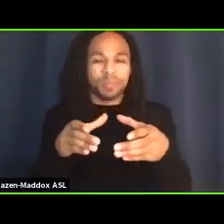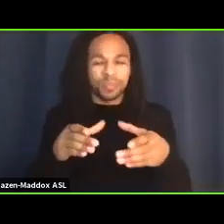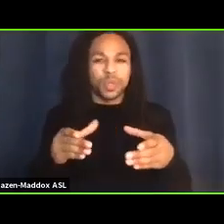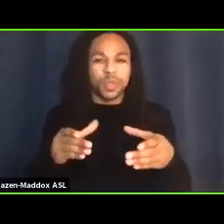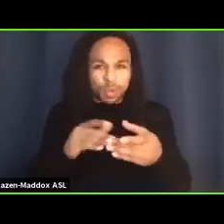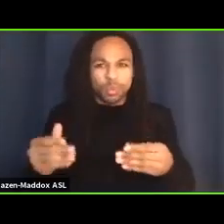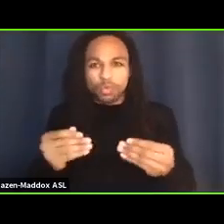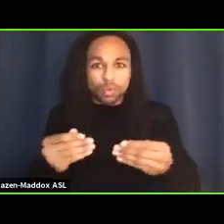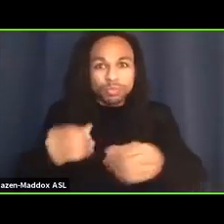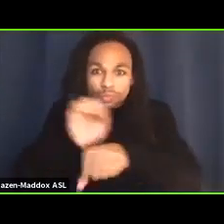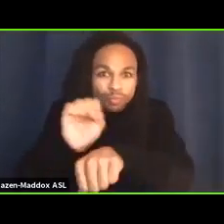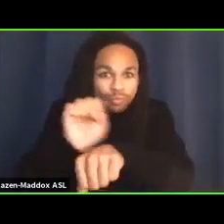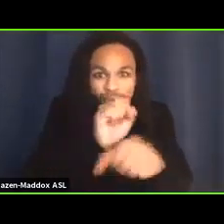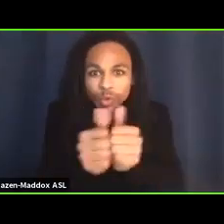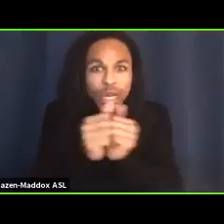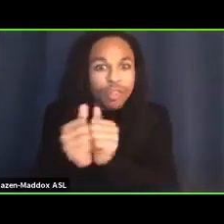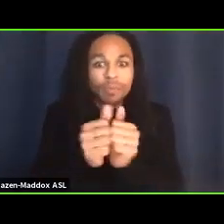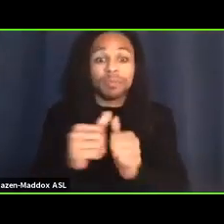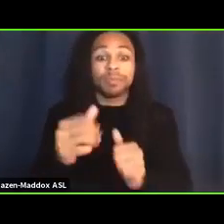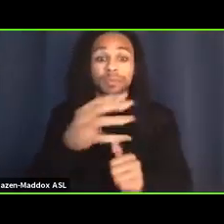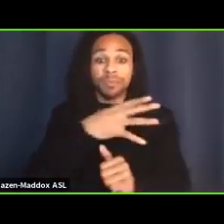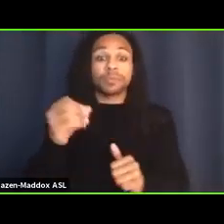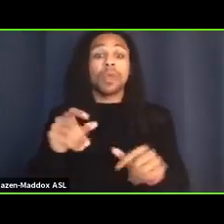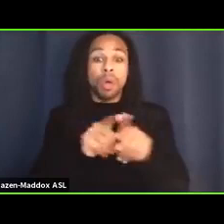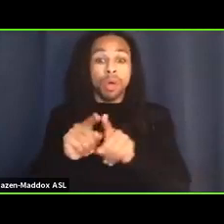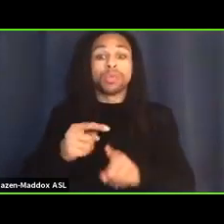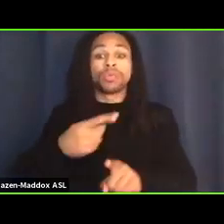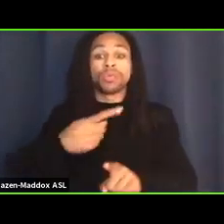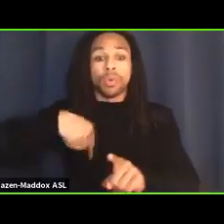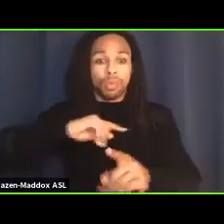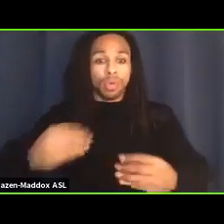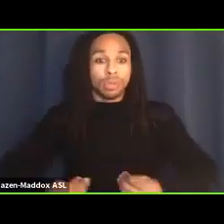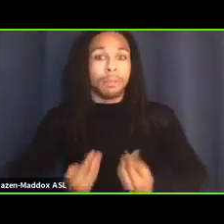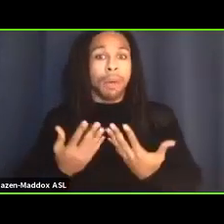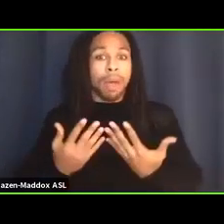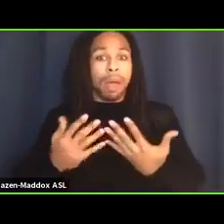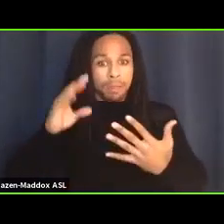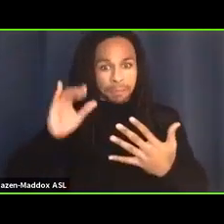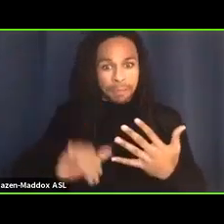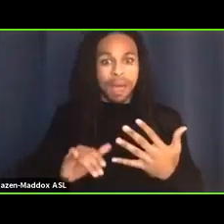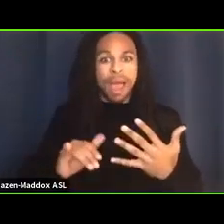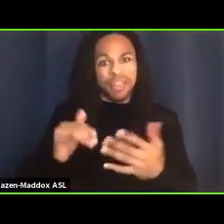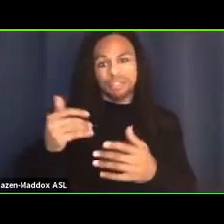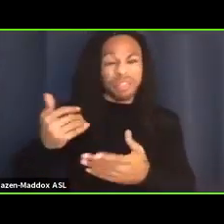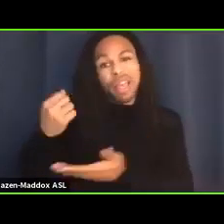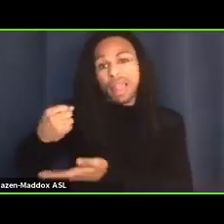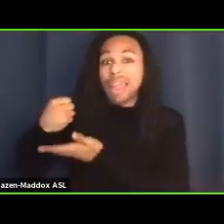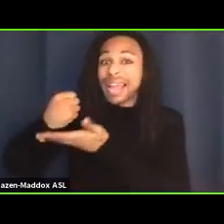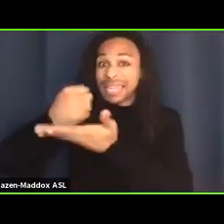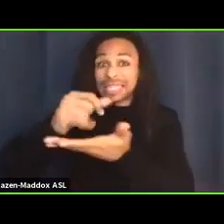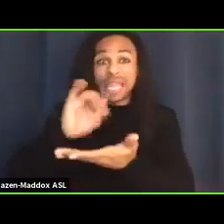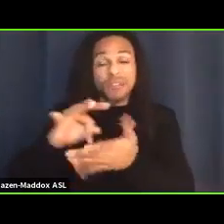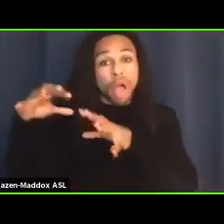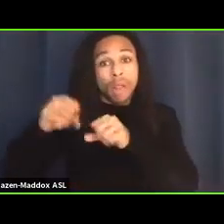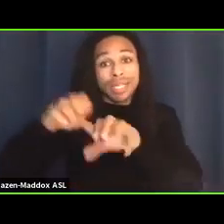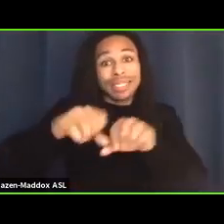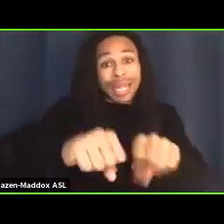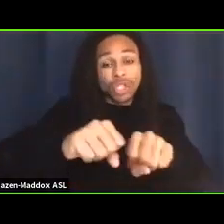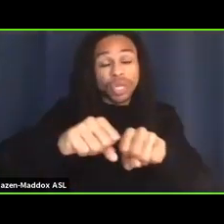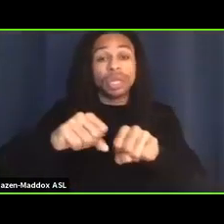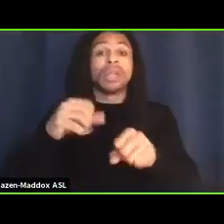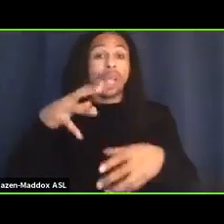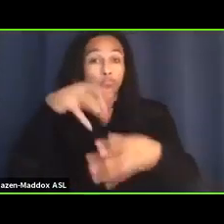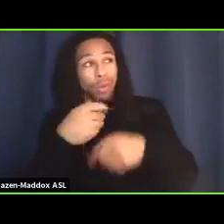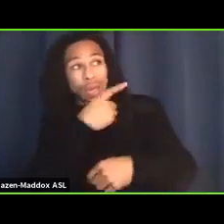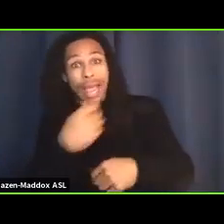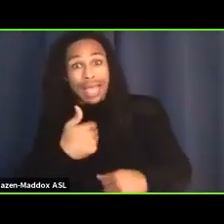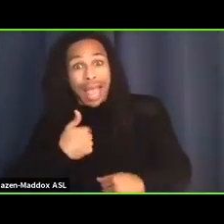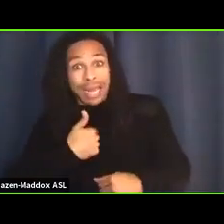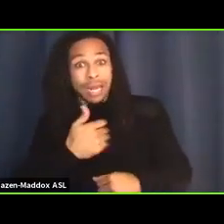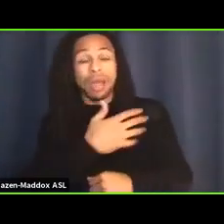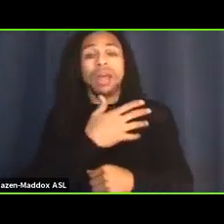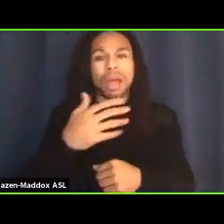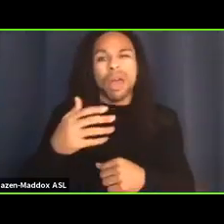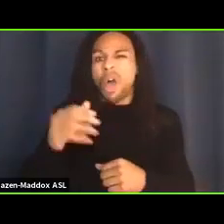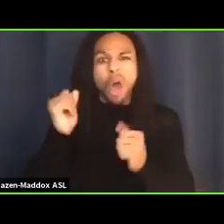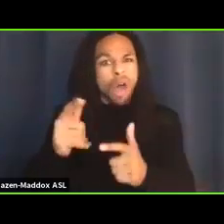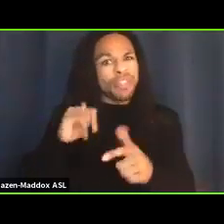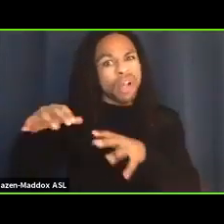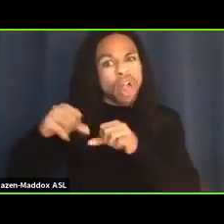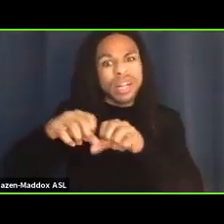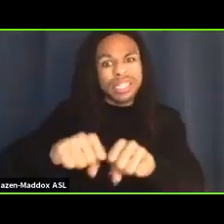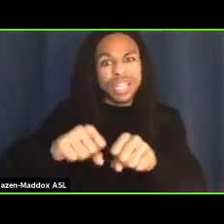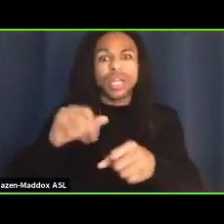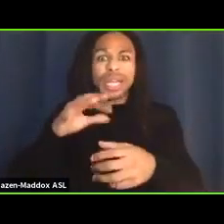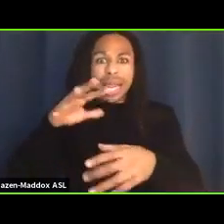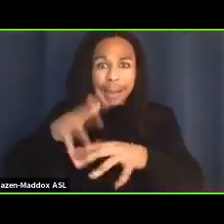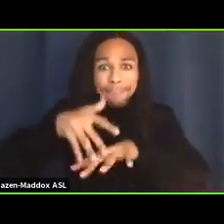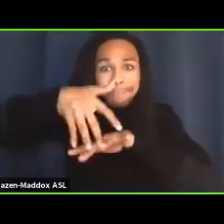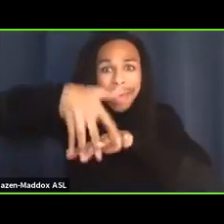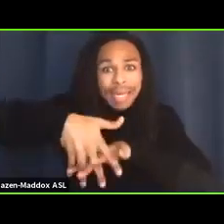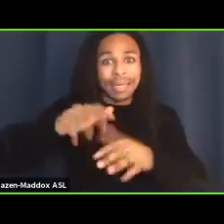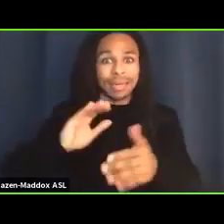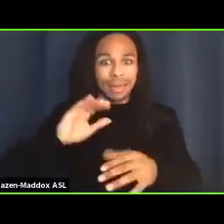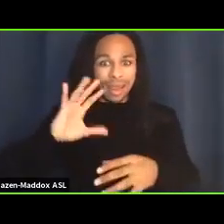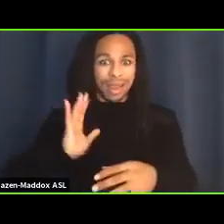and in Canada, the first nation, Delaware of six nations. The Lenape people are the